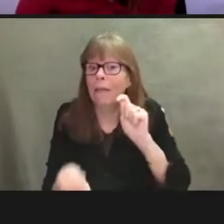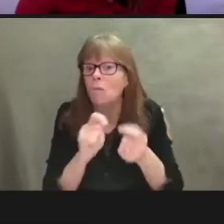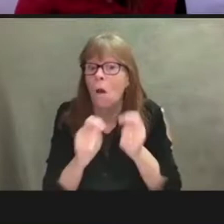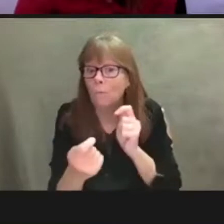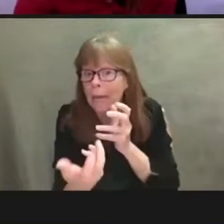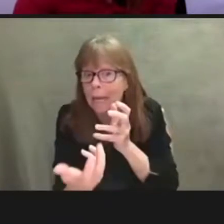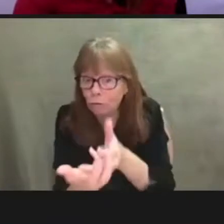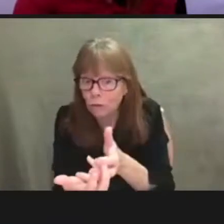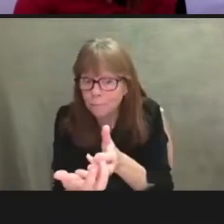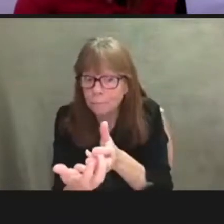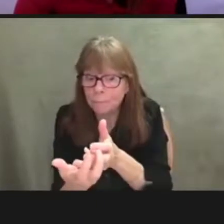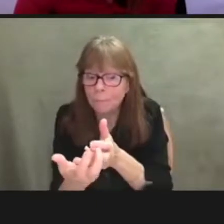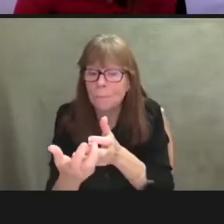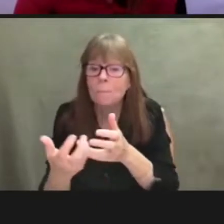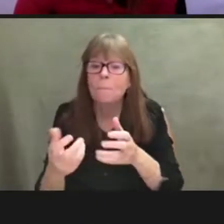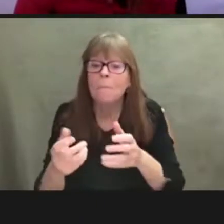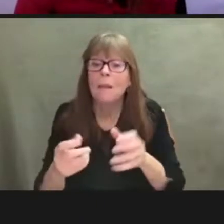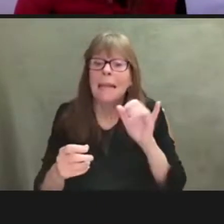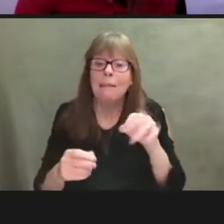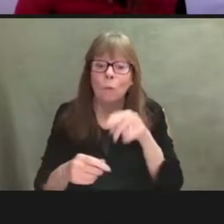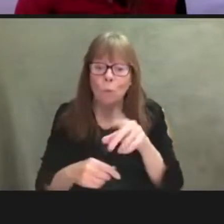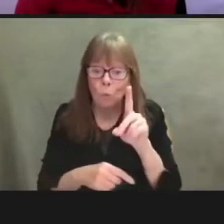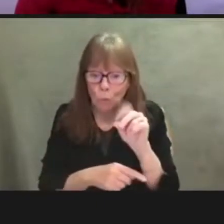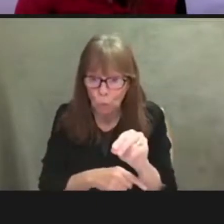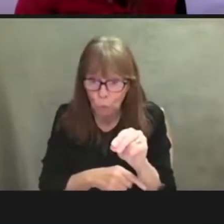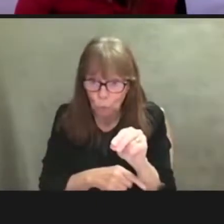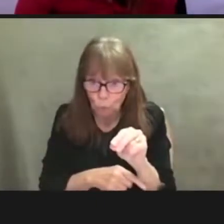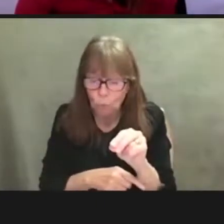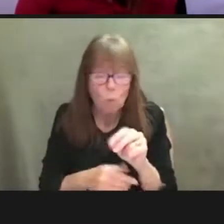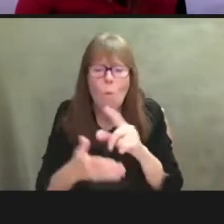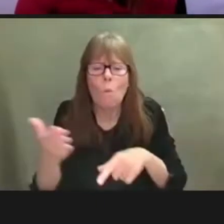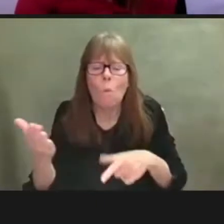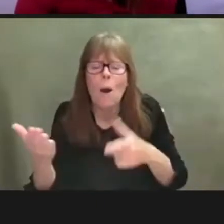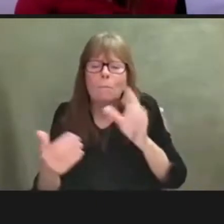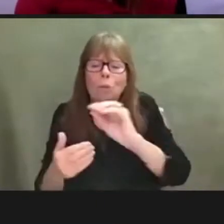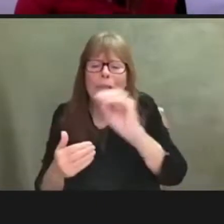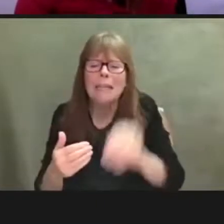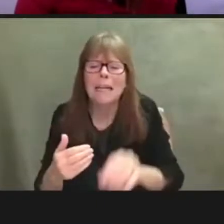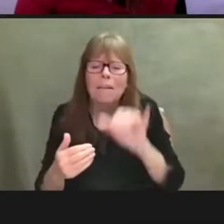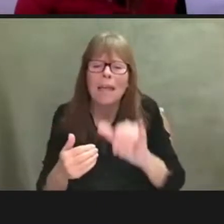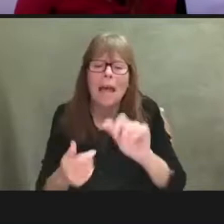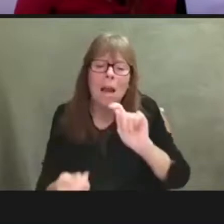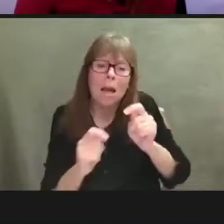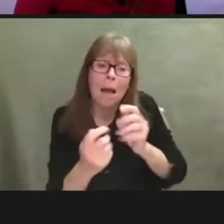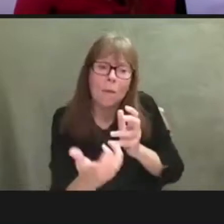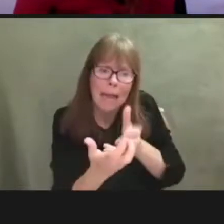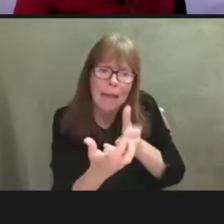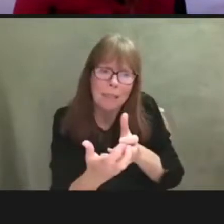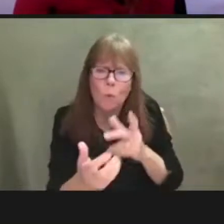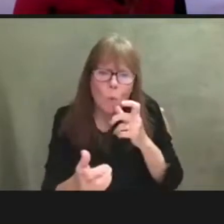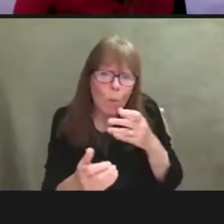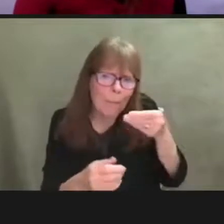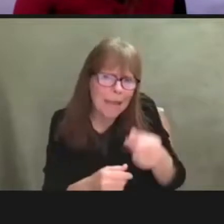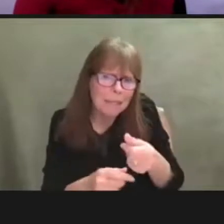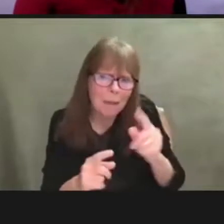And if you do, what percentage of that accommodation is paid for by the federal covering that mandates